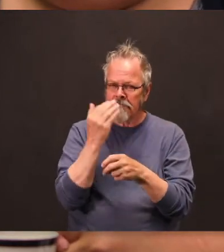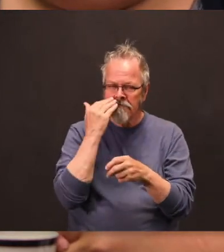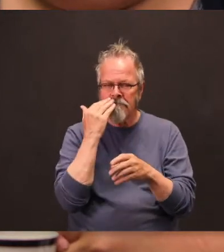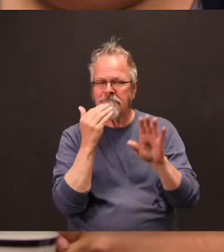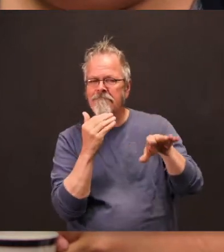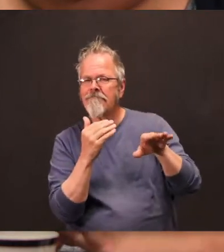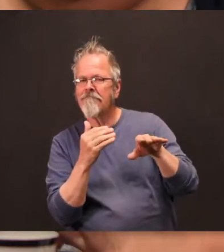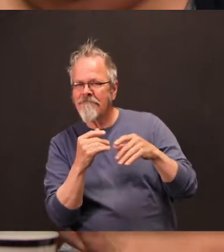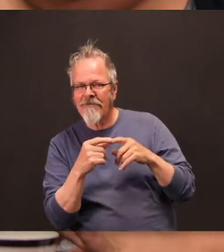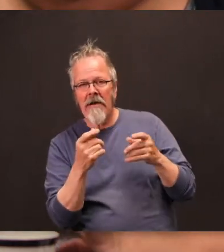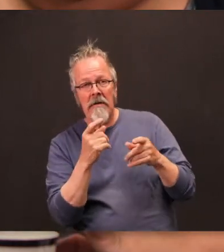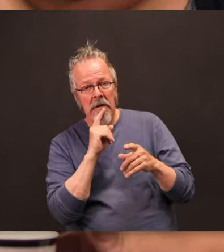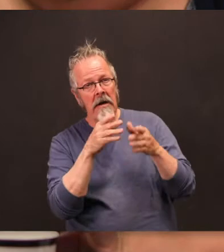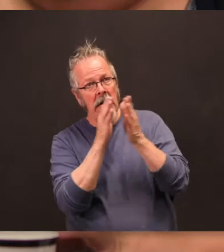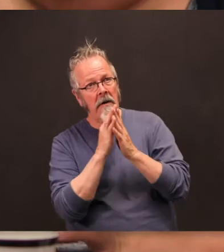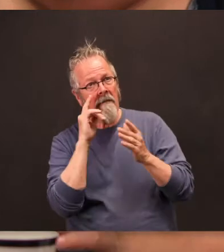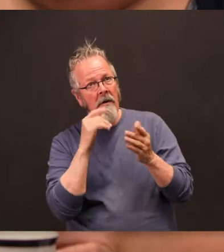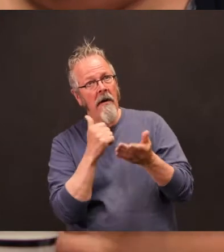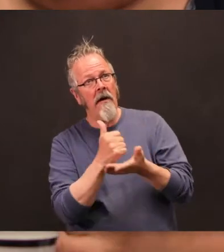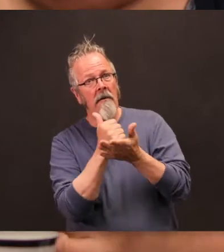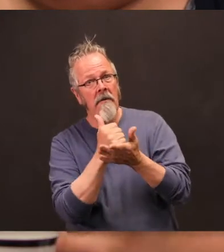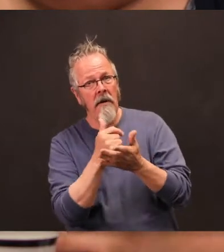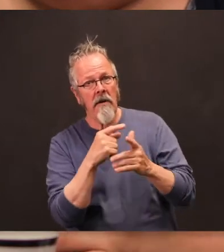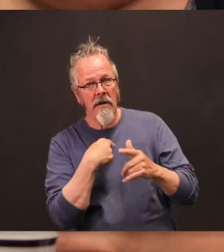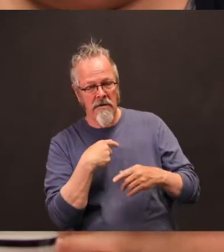is to ask for help when you need help.